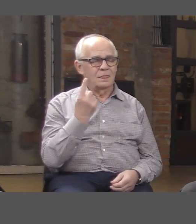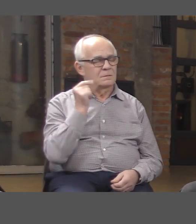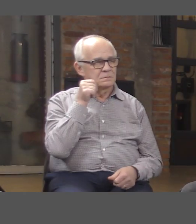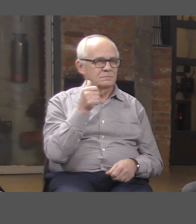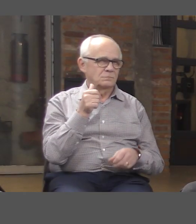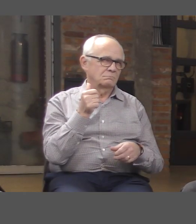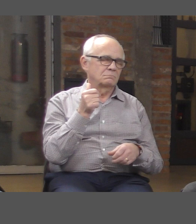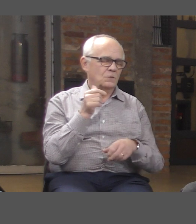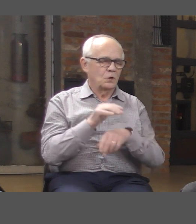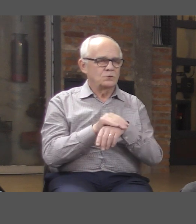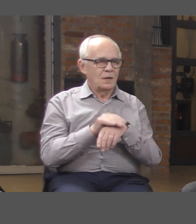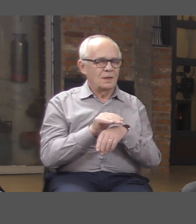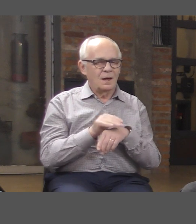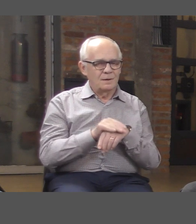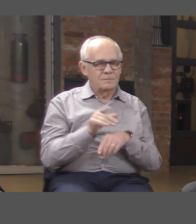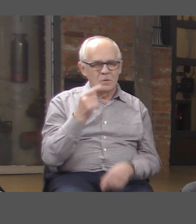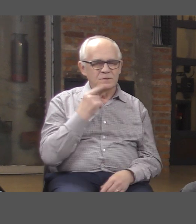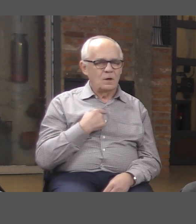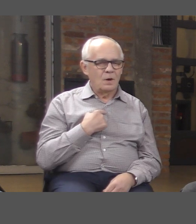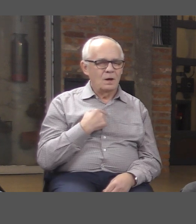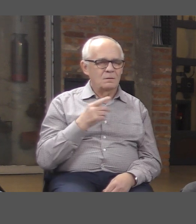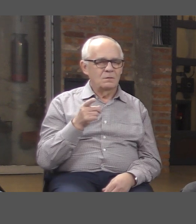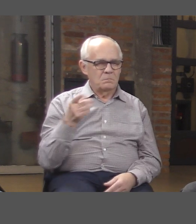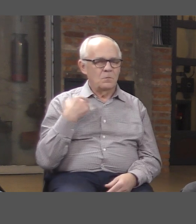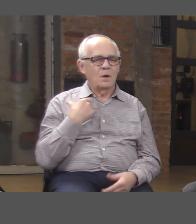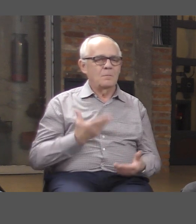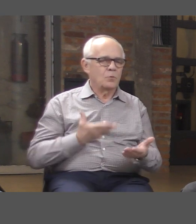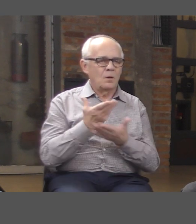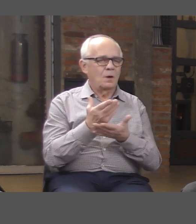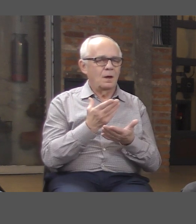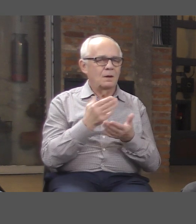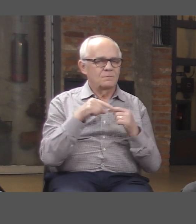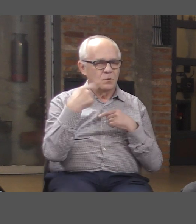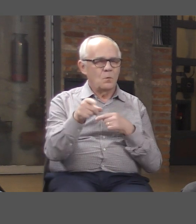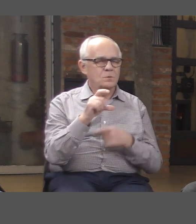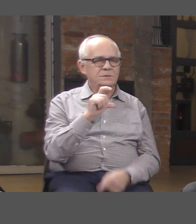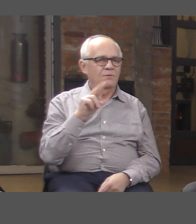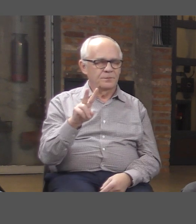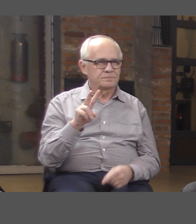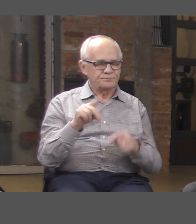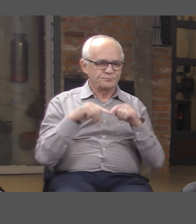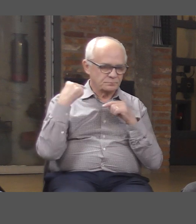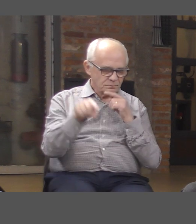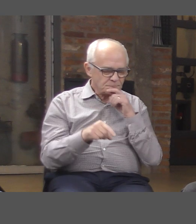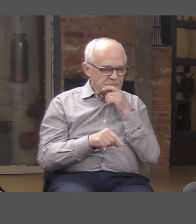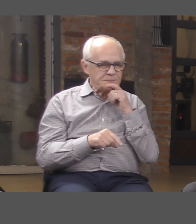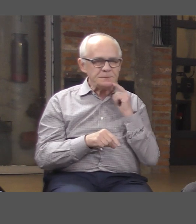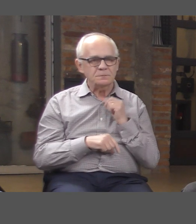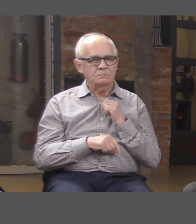[Marek]: This one colleague told me that she sent a CV